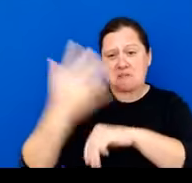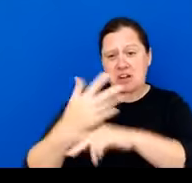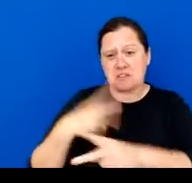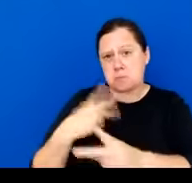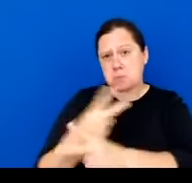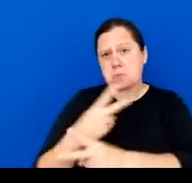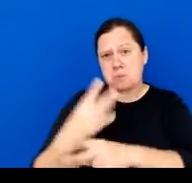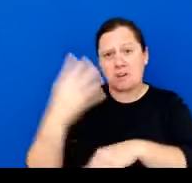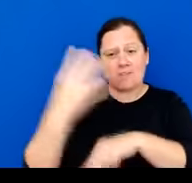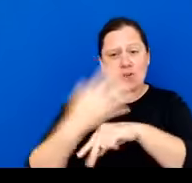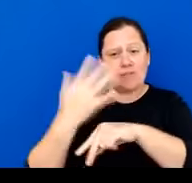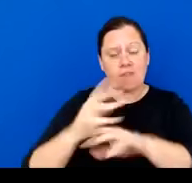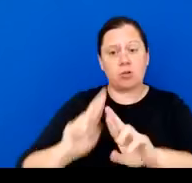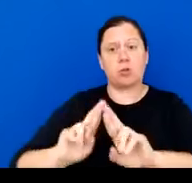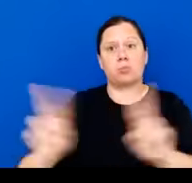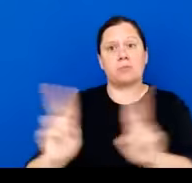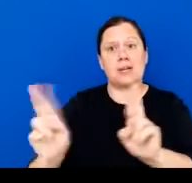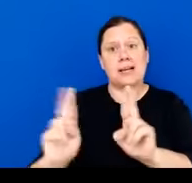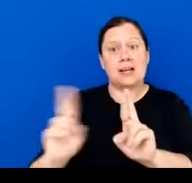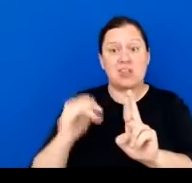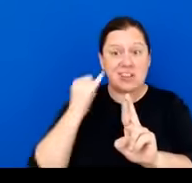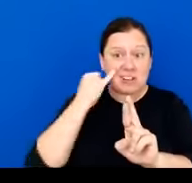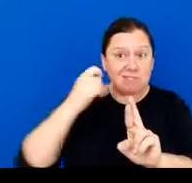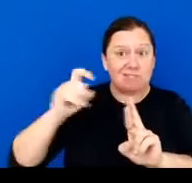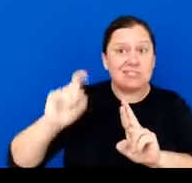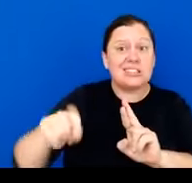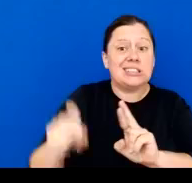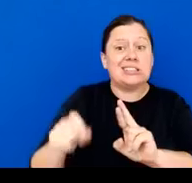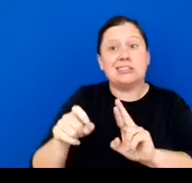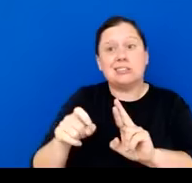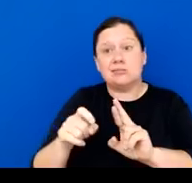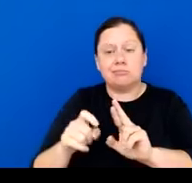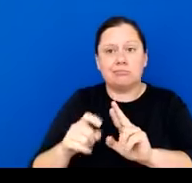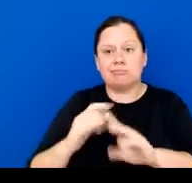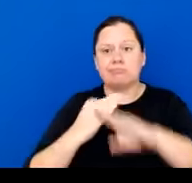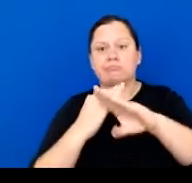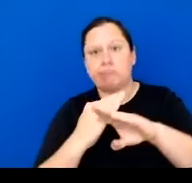a burnout when the time is right not saying that we're going to be doing